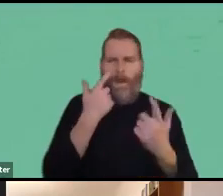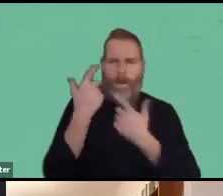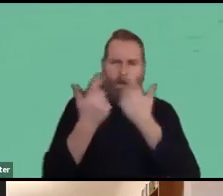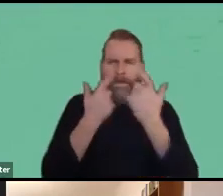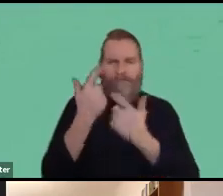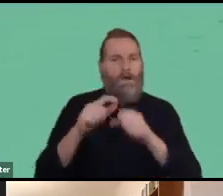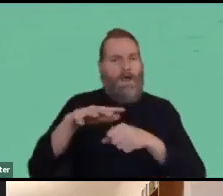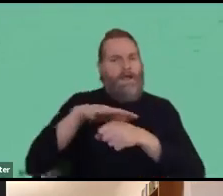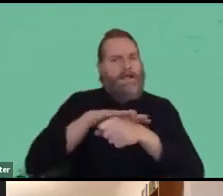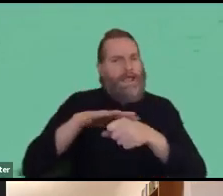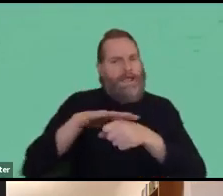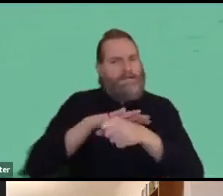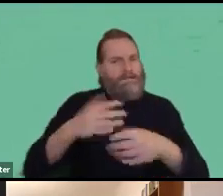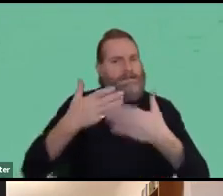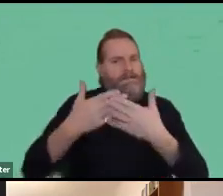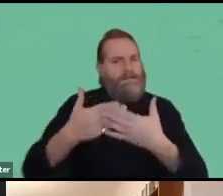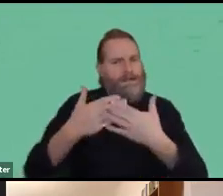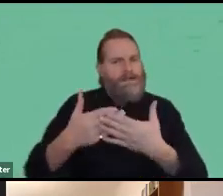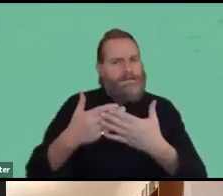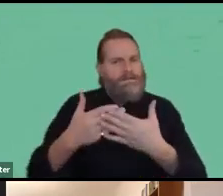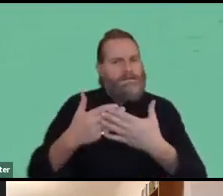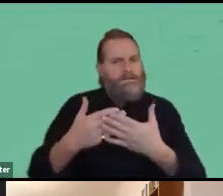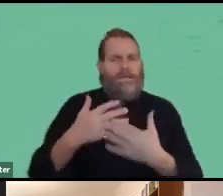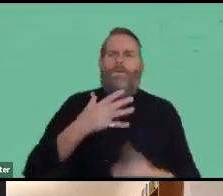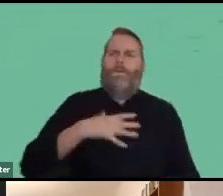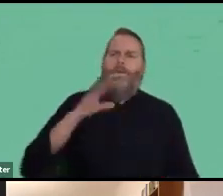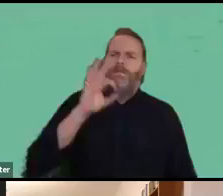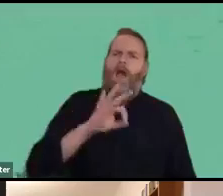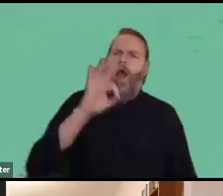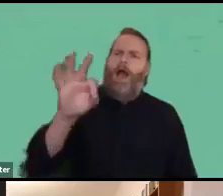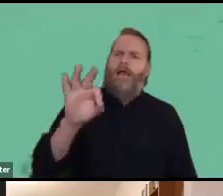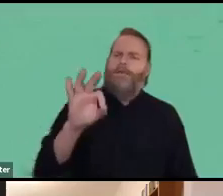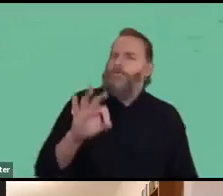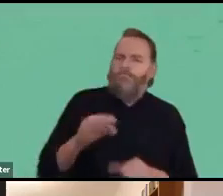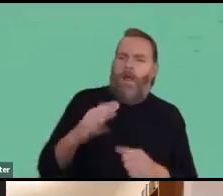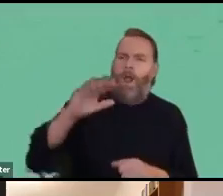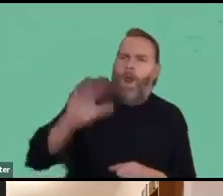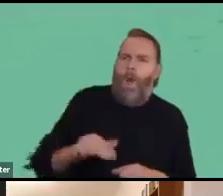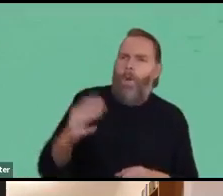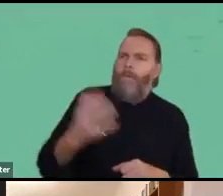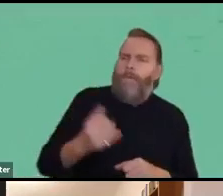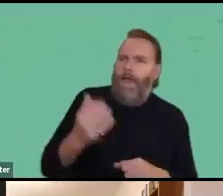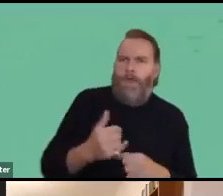to give us examples of how low pay affects them in real life and this isn't really a question but